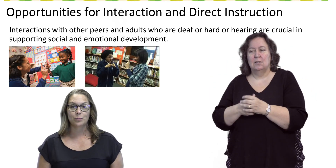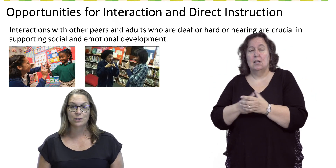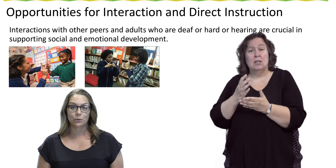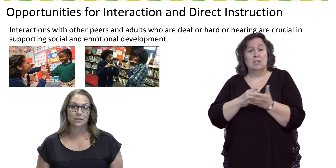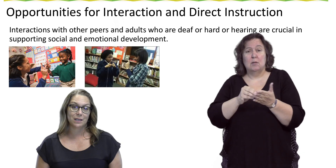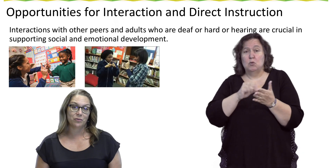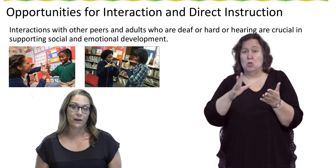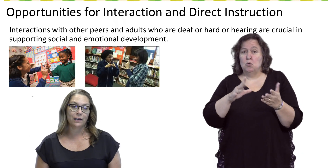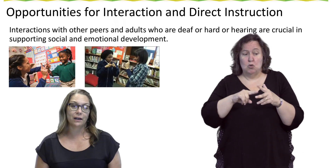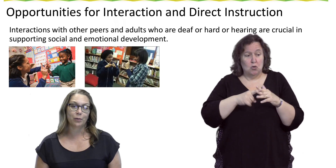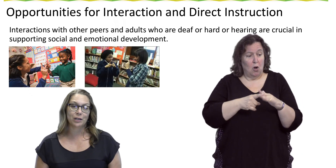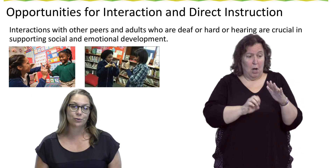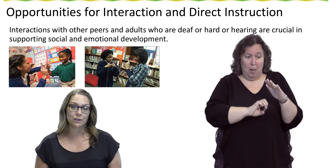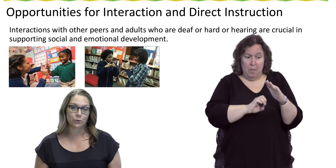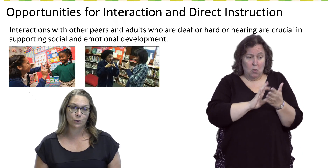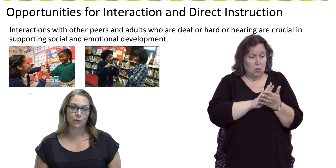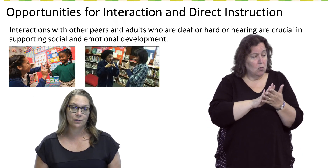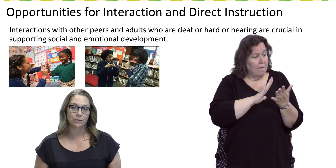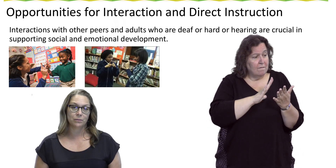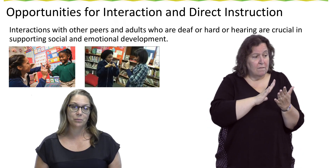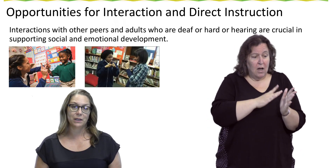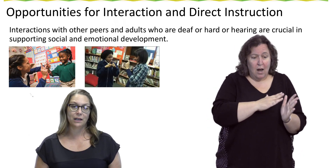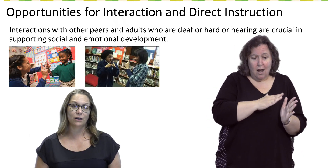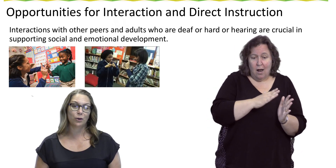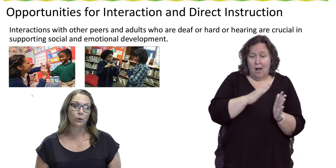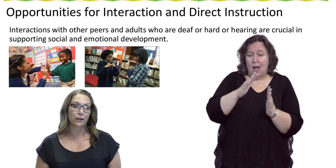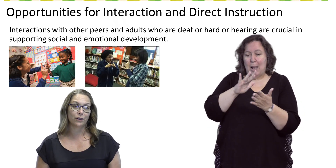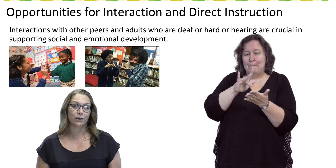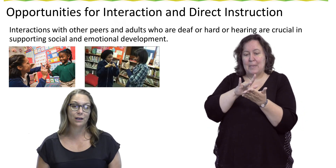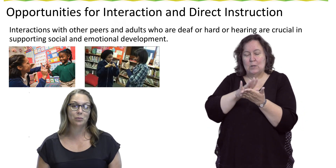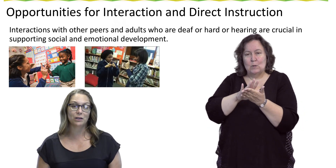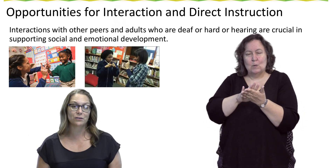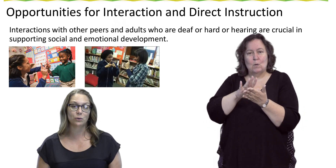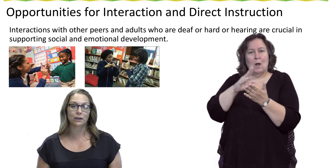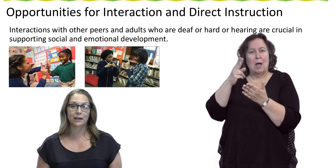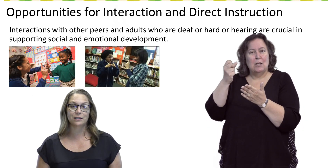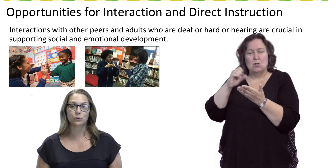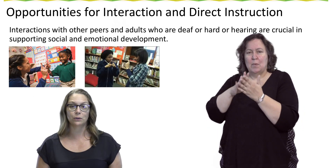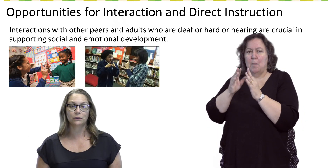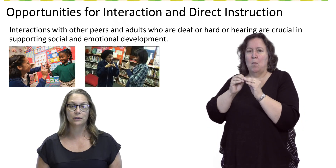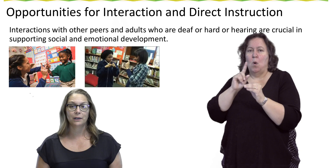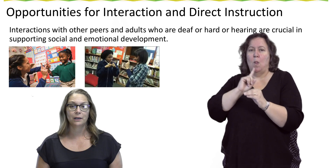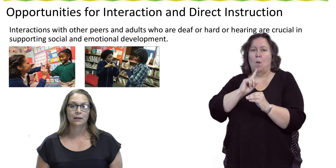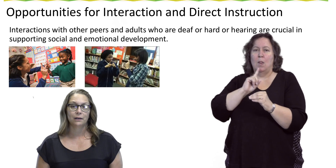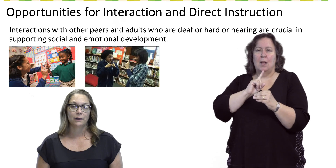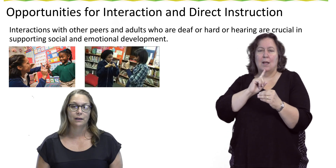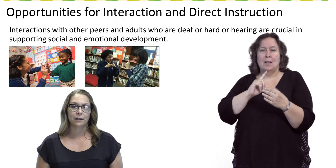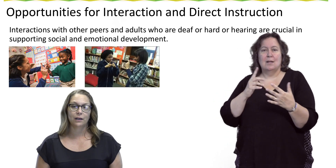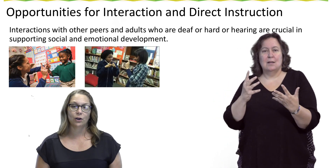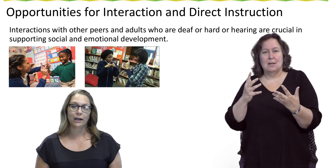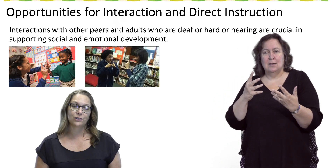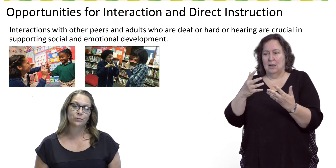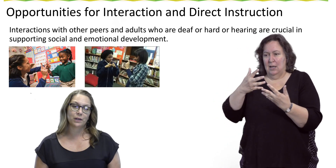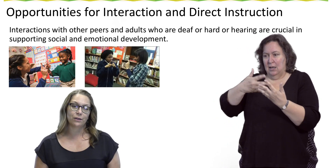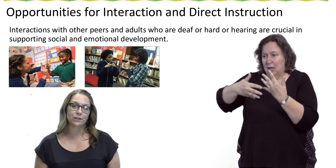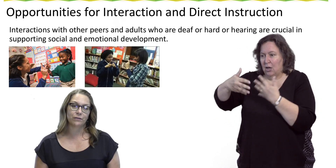Some students seem fine in elementary school but then are lonelier in middle school and high school. Interactions with other deaf